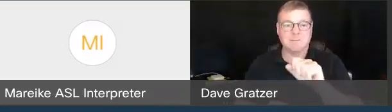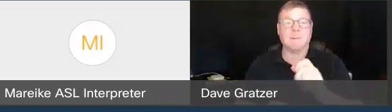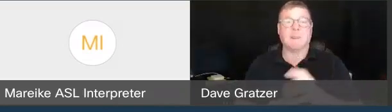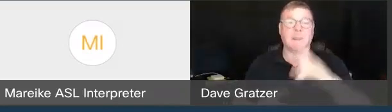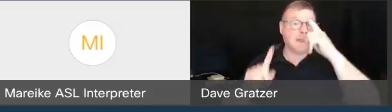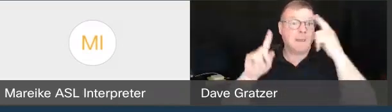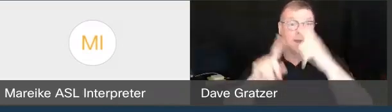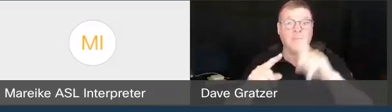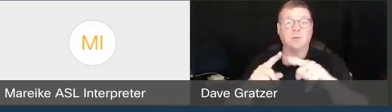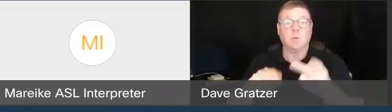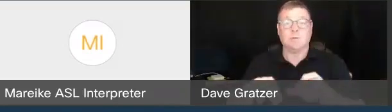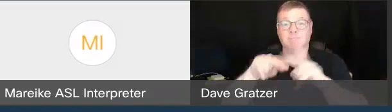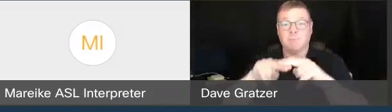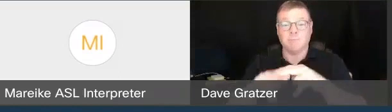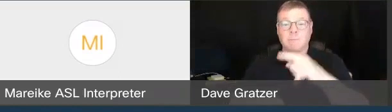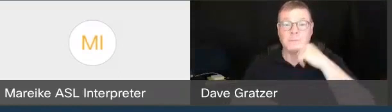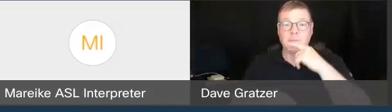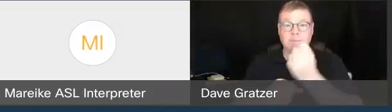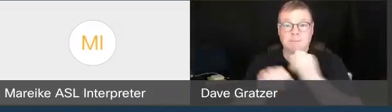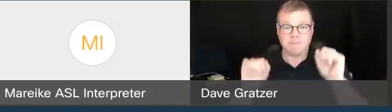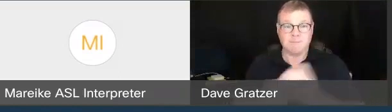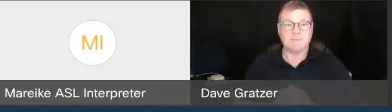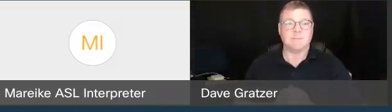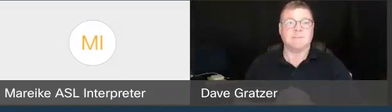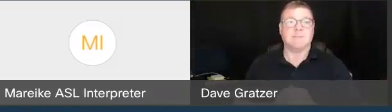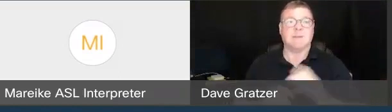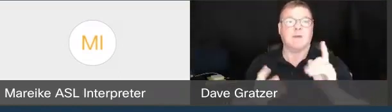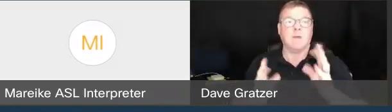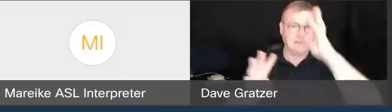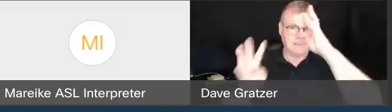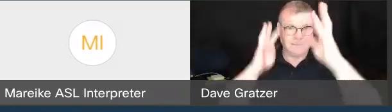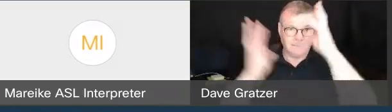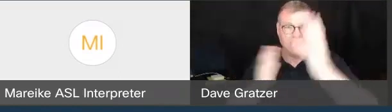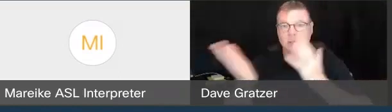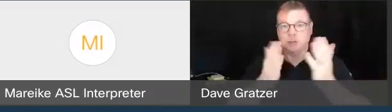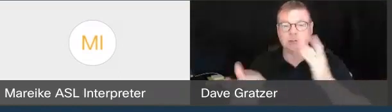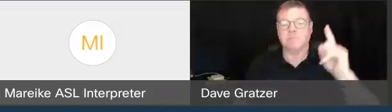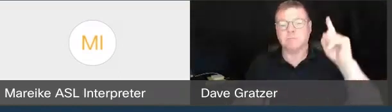public safety through innovative services that reduce crime and incarceration,